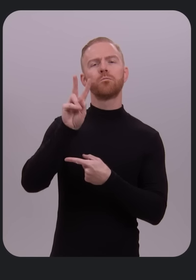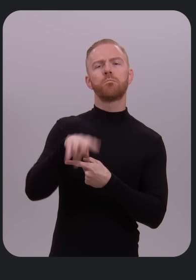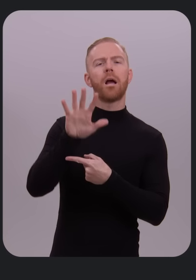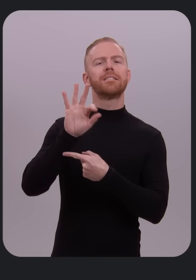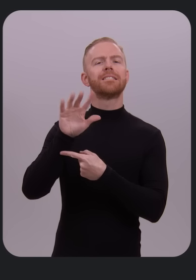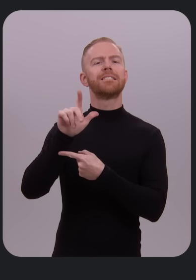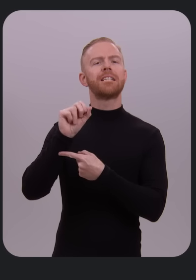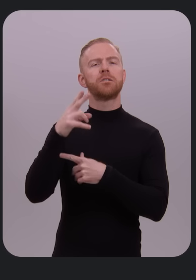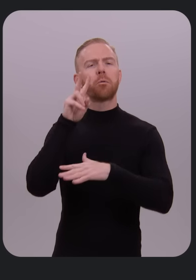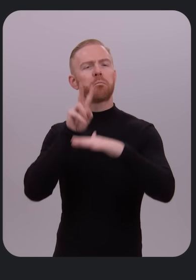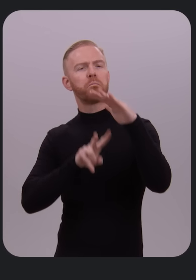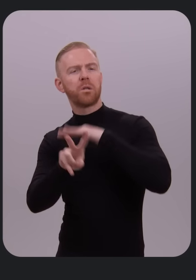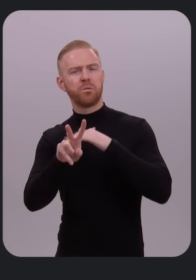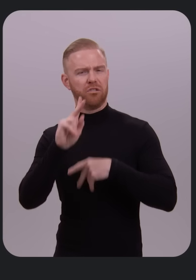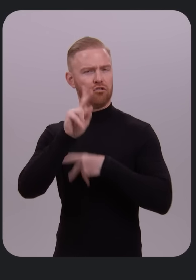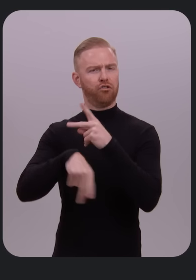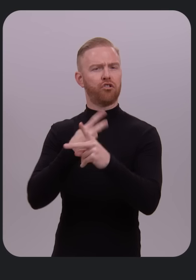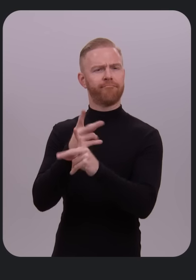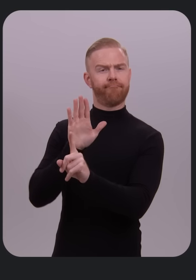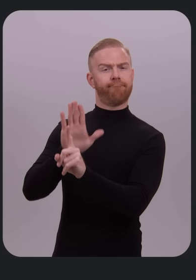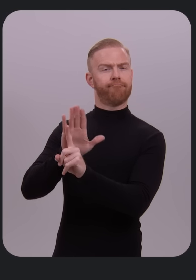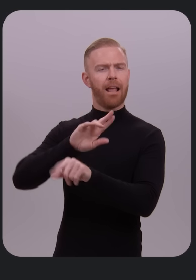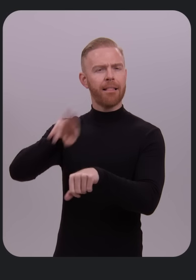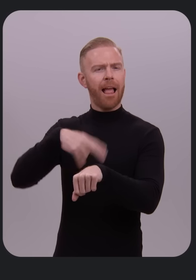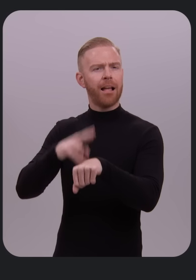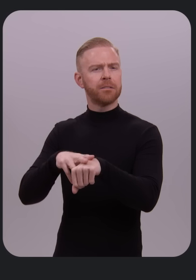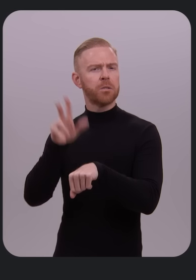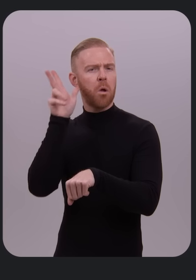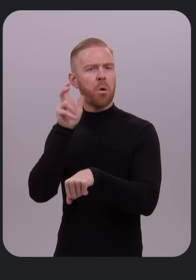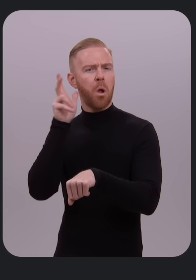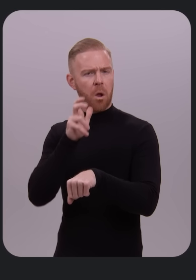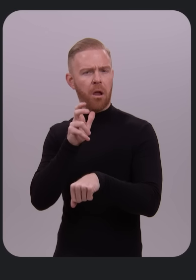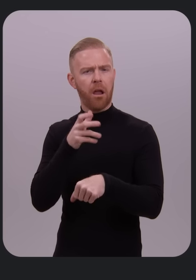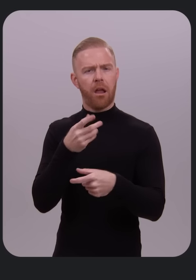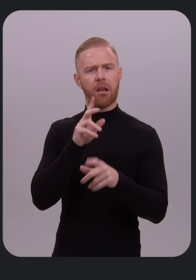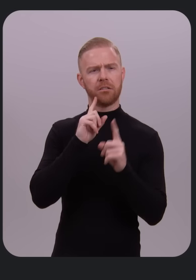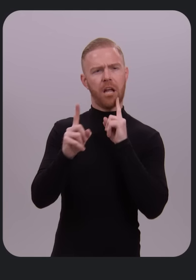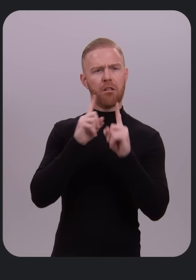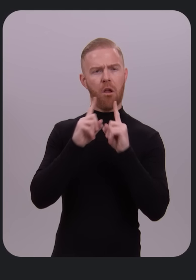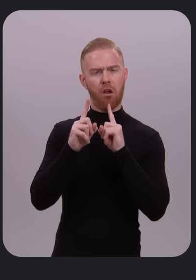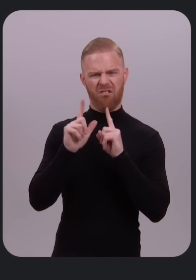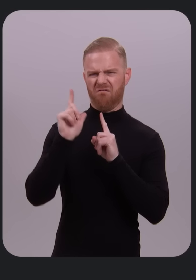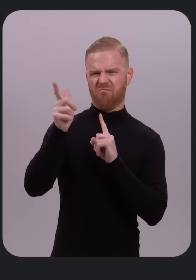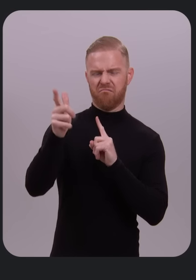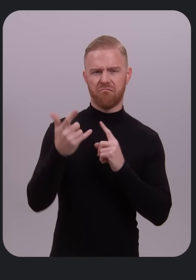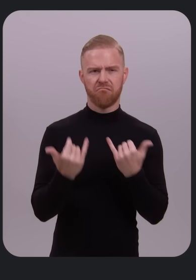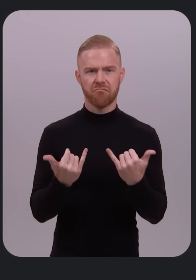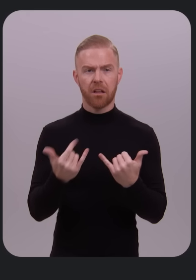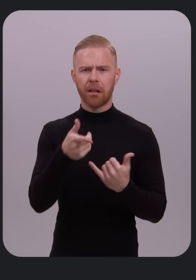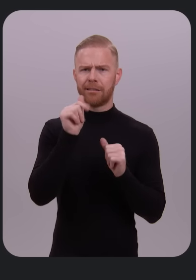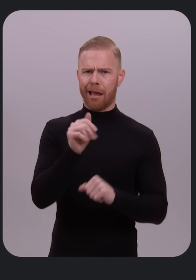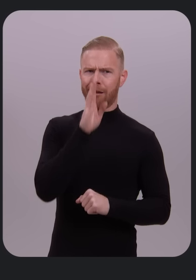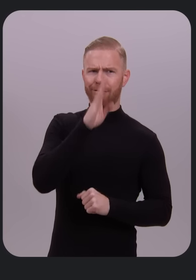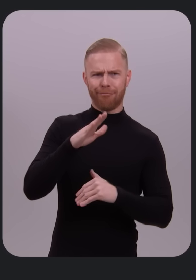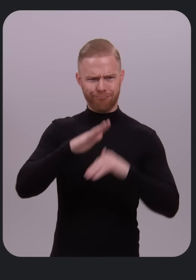version of native audio dialogue later today, so you can directly build conversational experiences